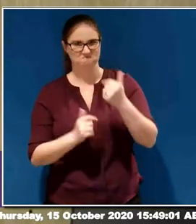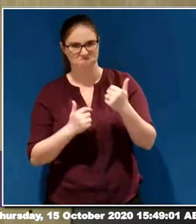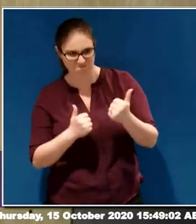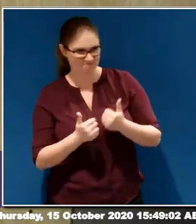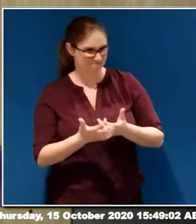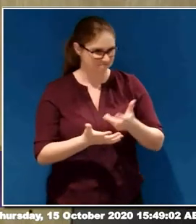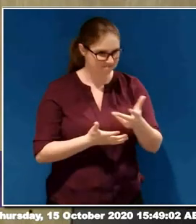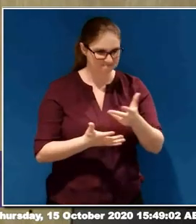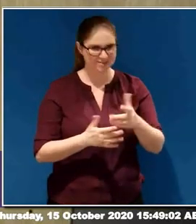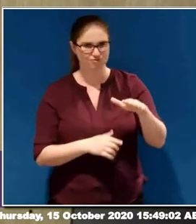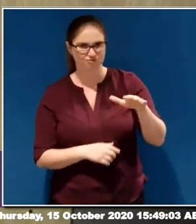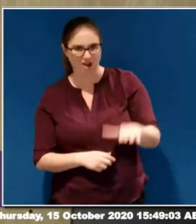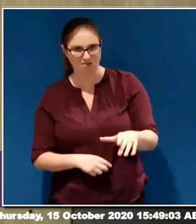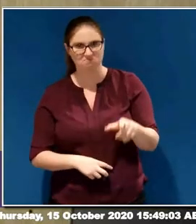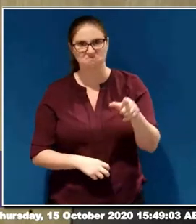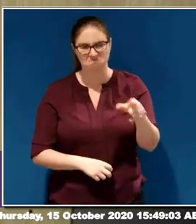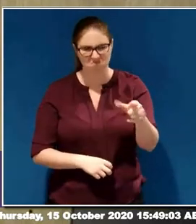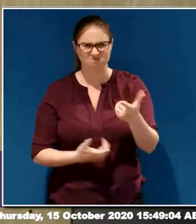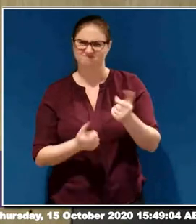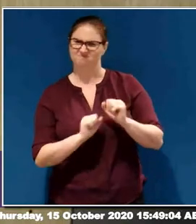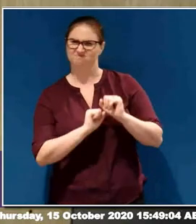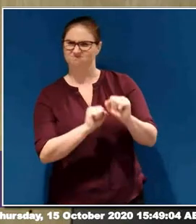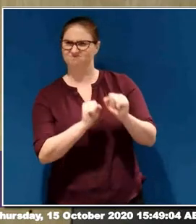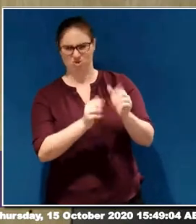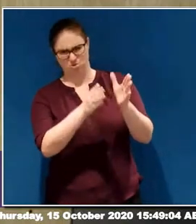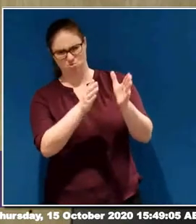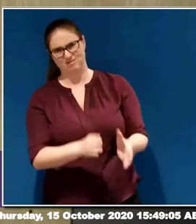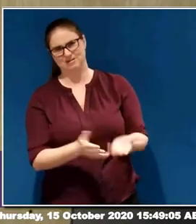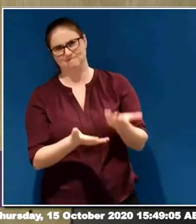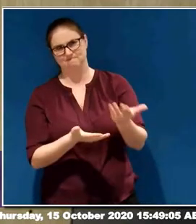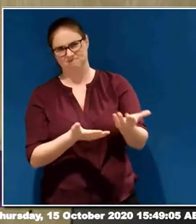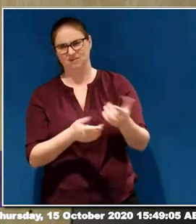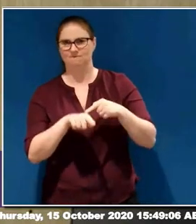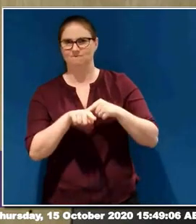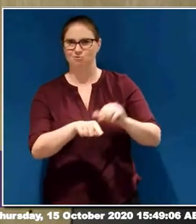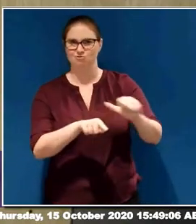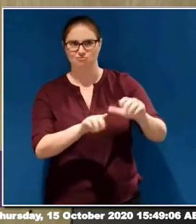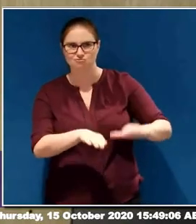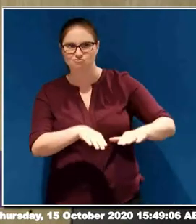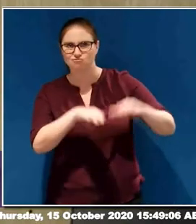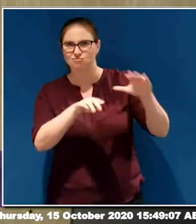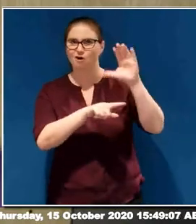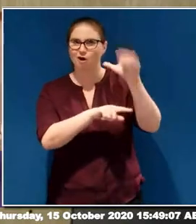how that then shapes them, they either, you know, that can set them on a